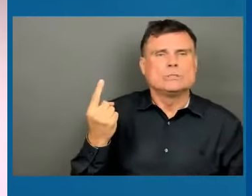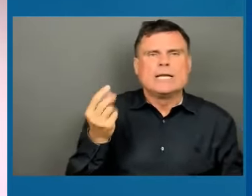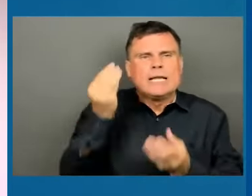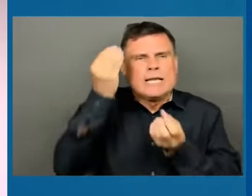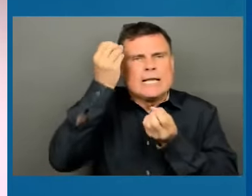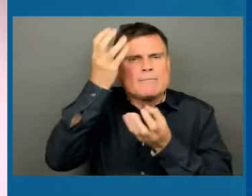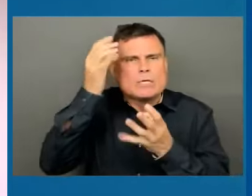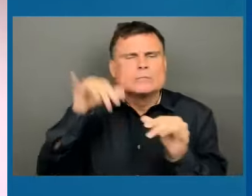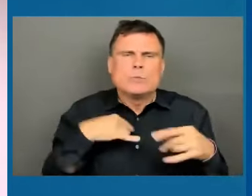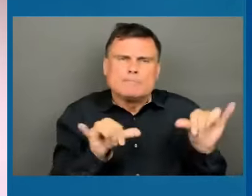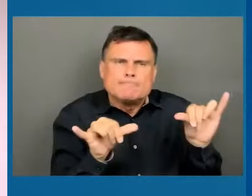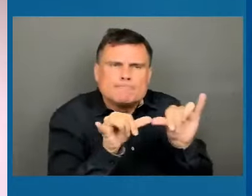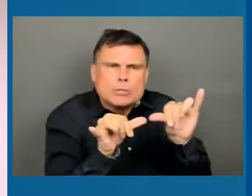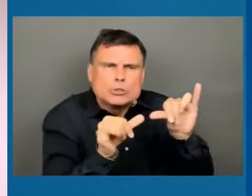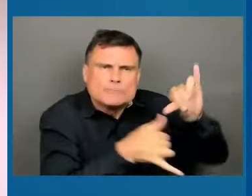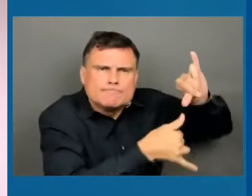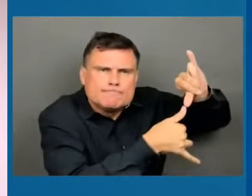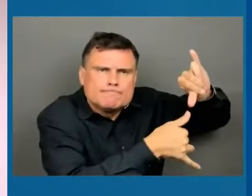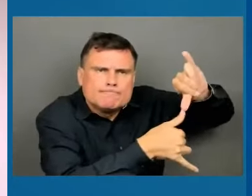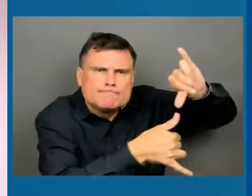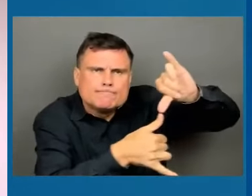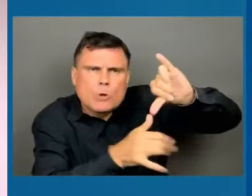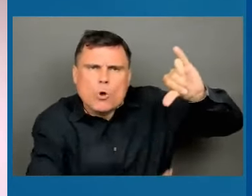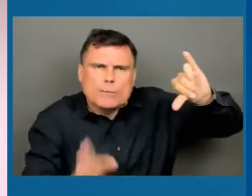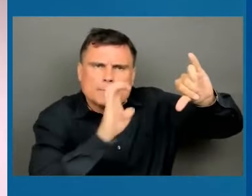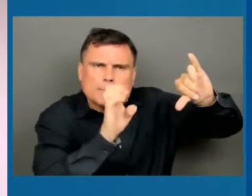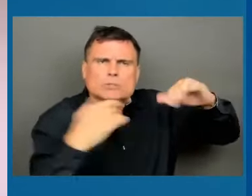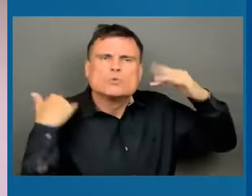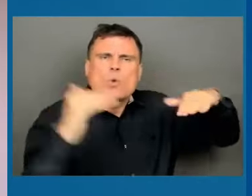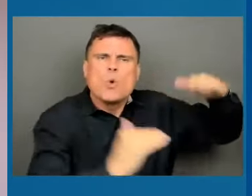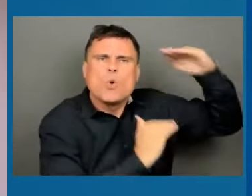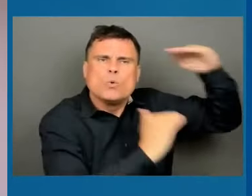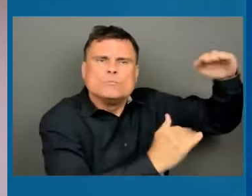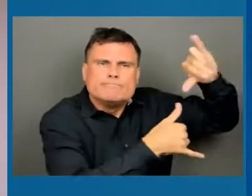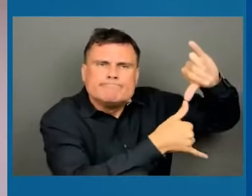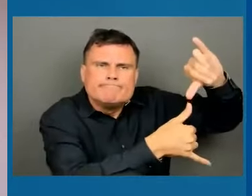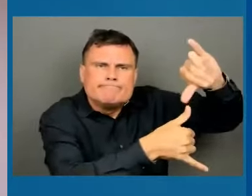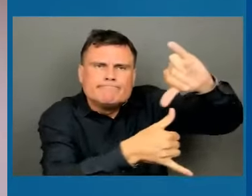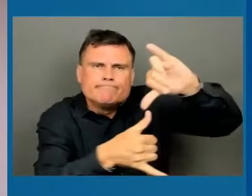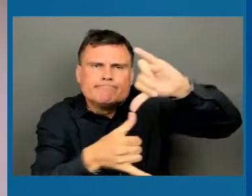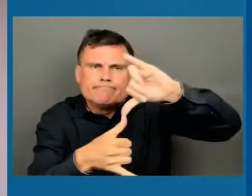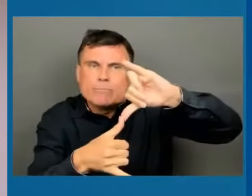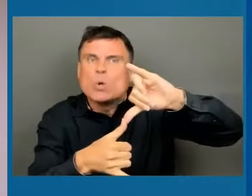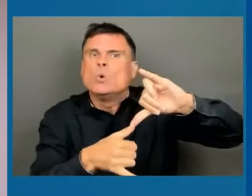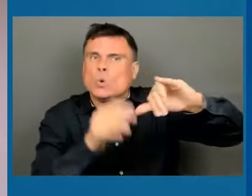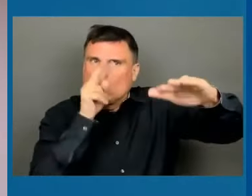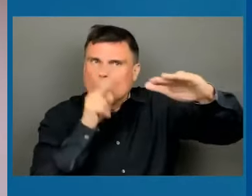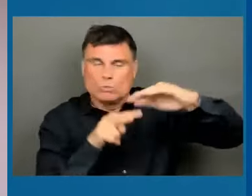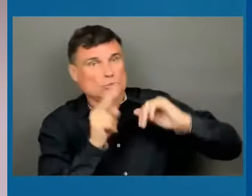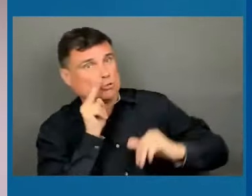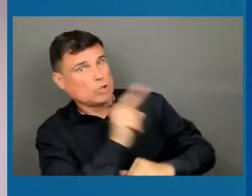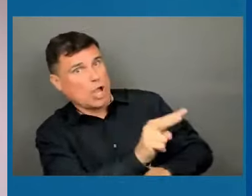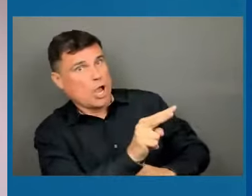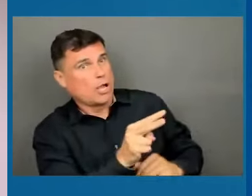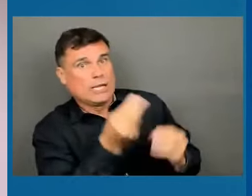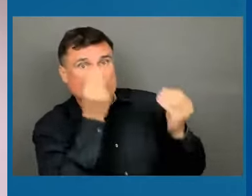province. And what we saw in those surveys was the ongoing